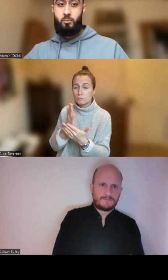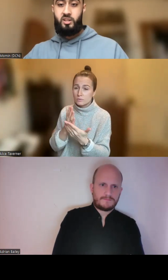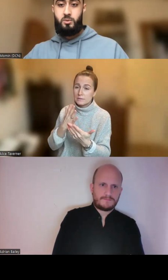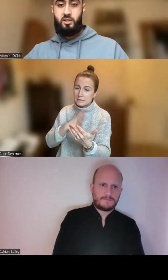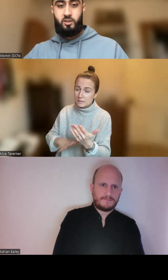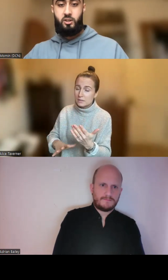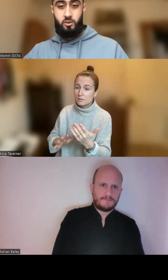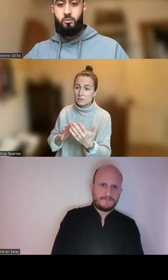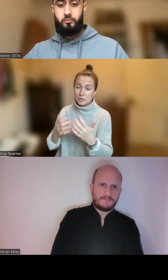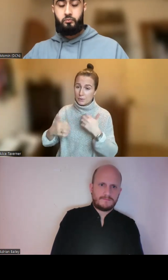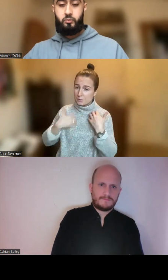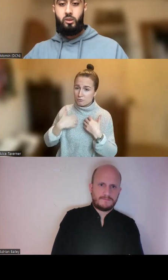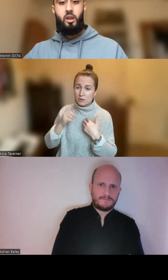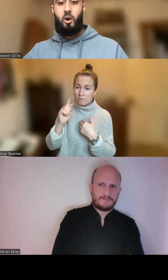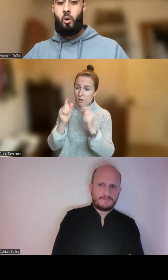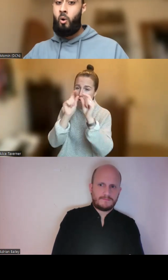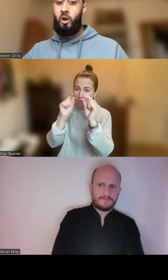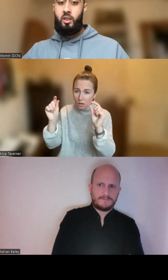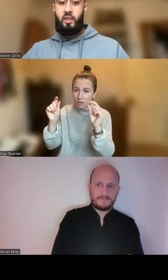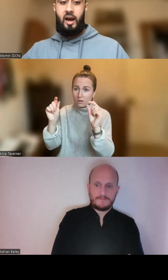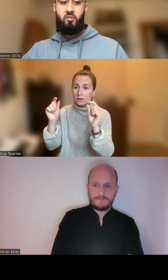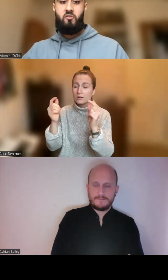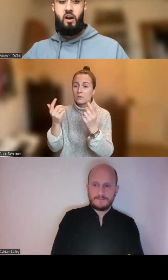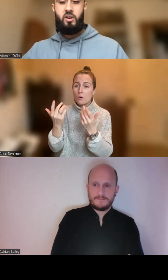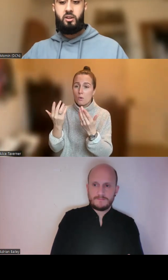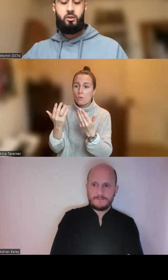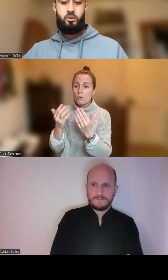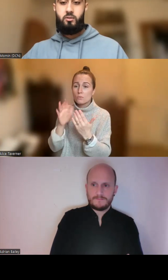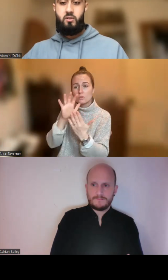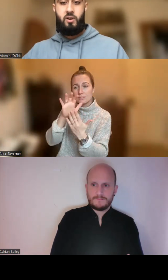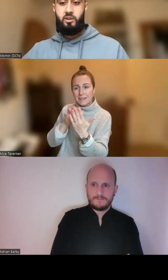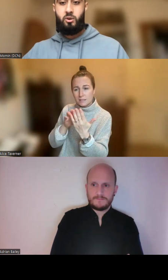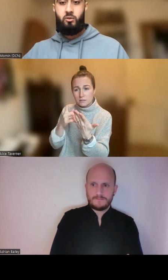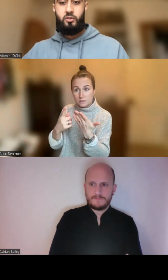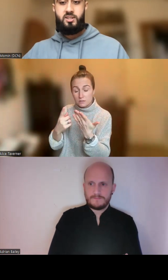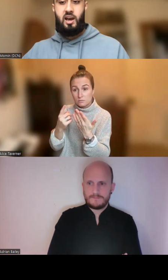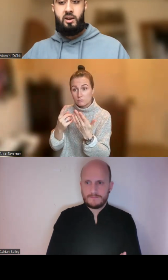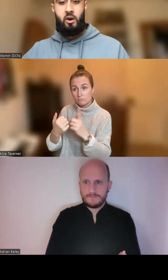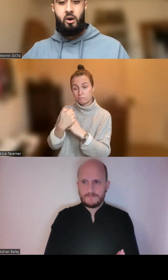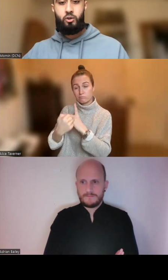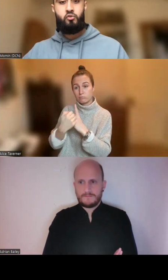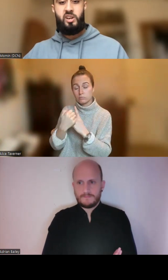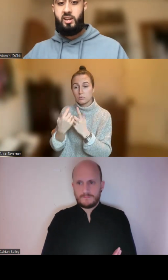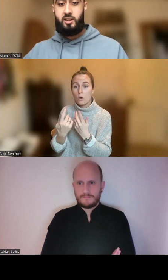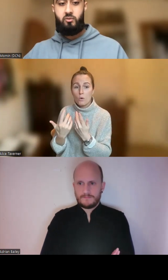something specific to you or they'll have a very standout creative.